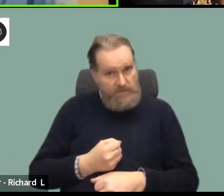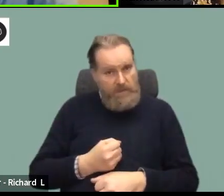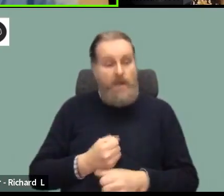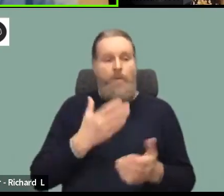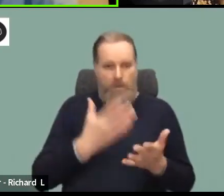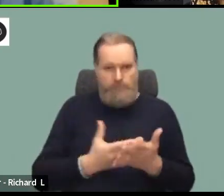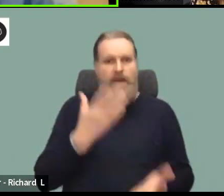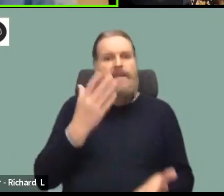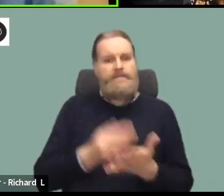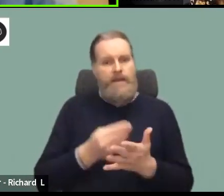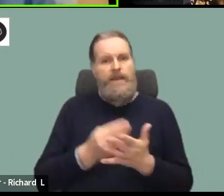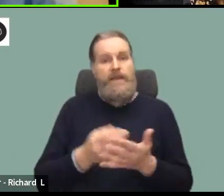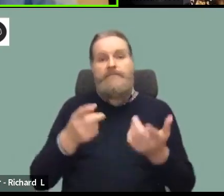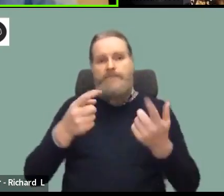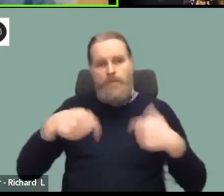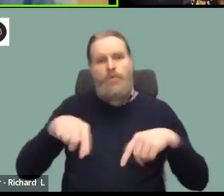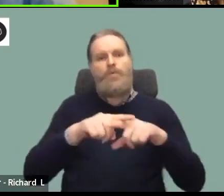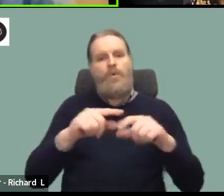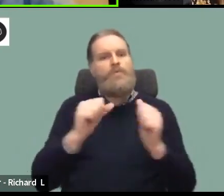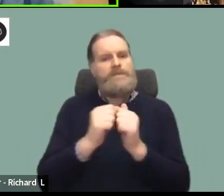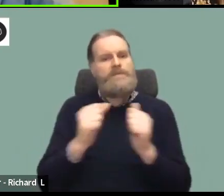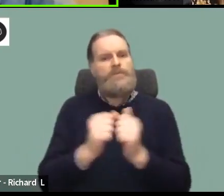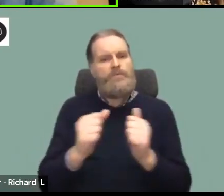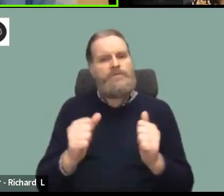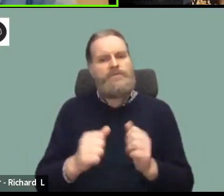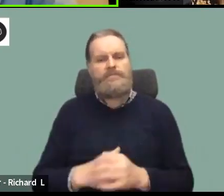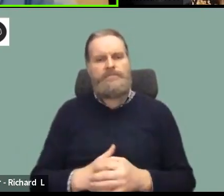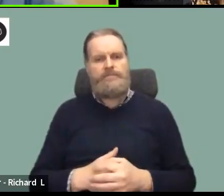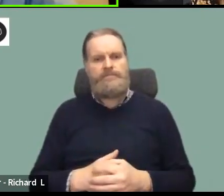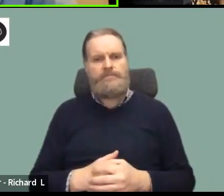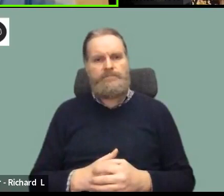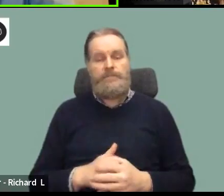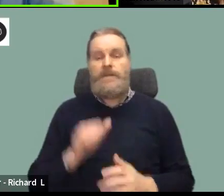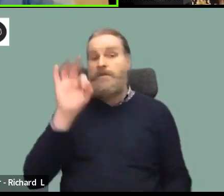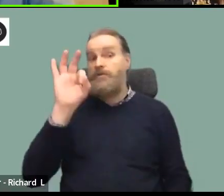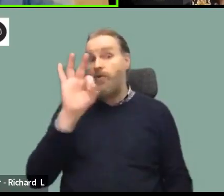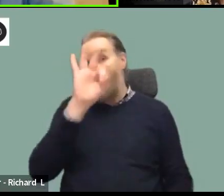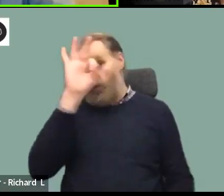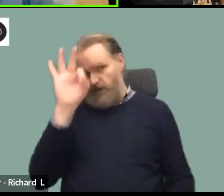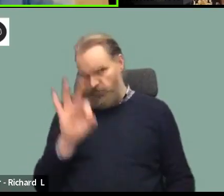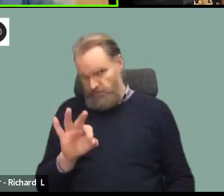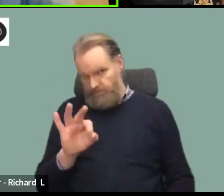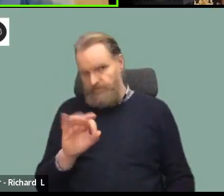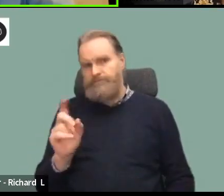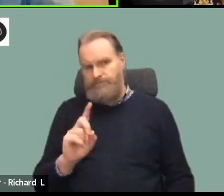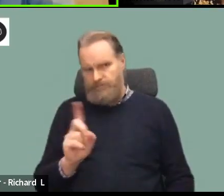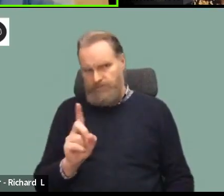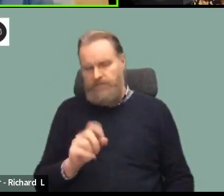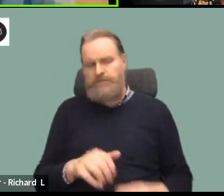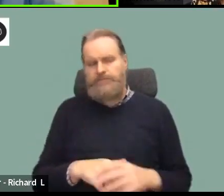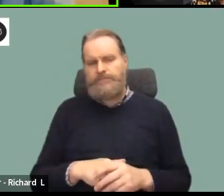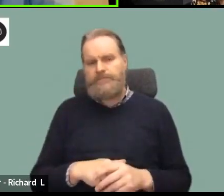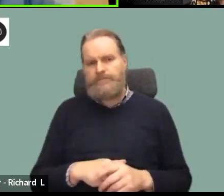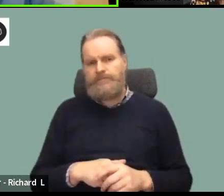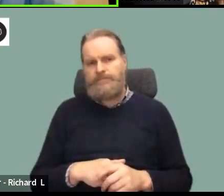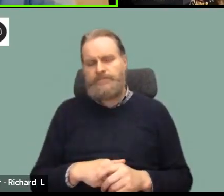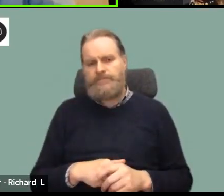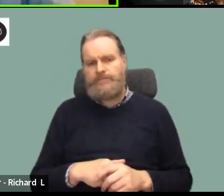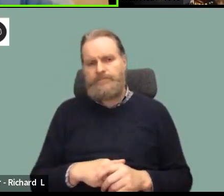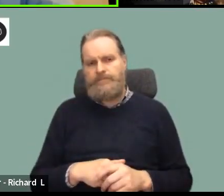So the rest. needs to come from from needs to come from from the people who are in dispute now. , the question , the question that then raises which , the question that then raises, which is one I do just want to